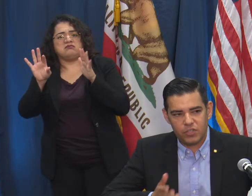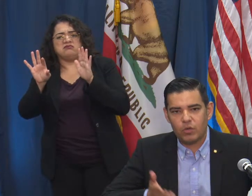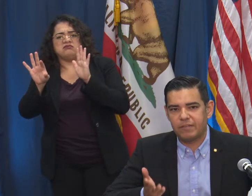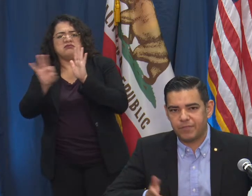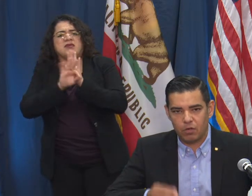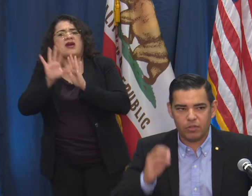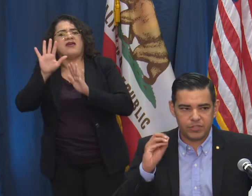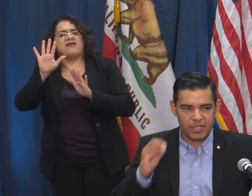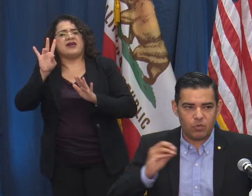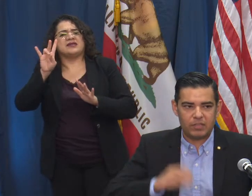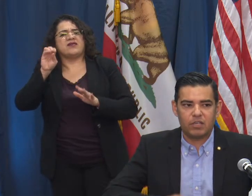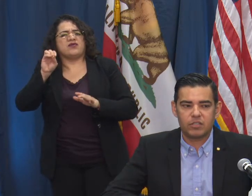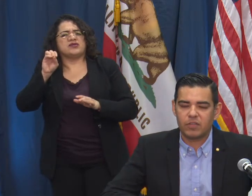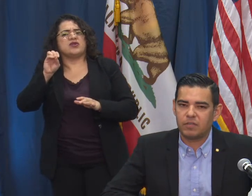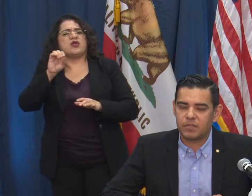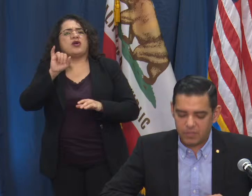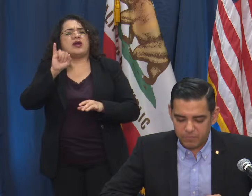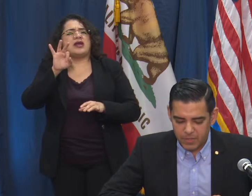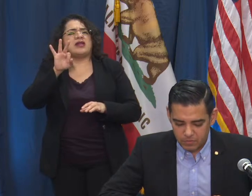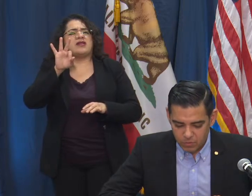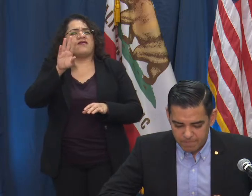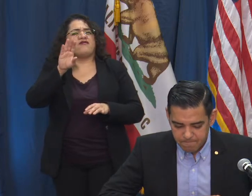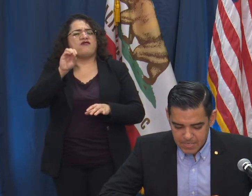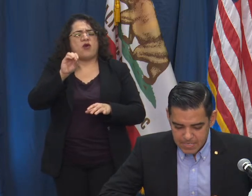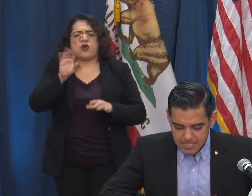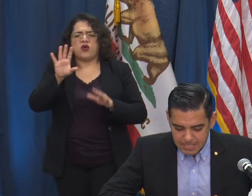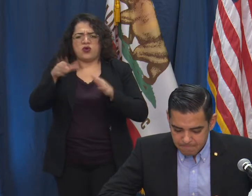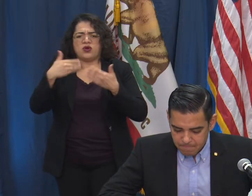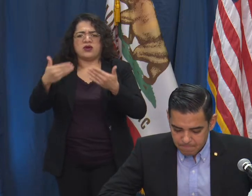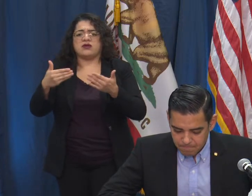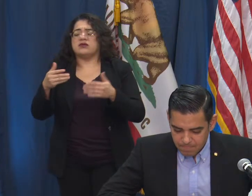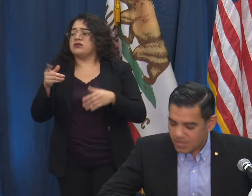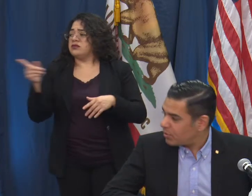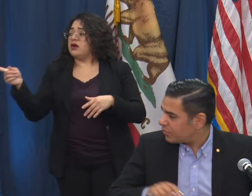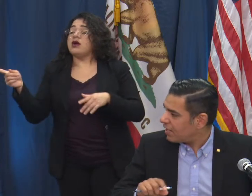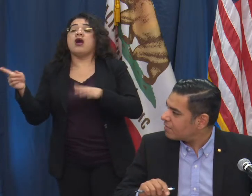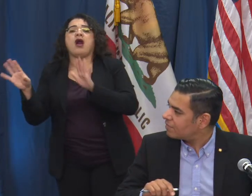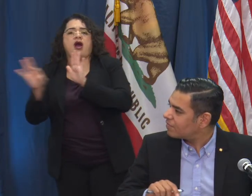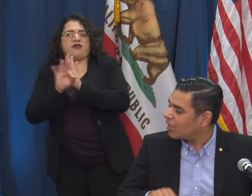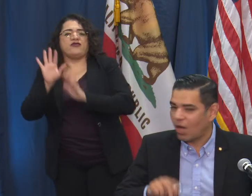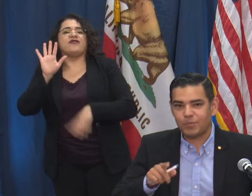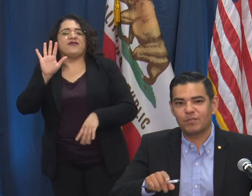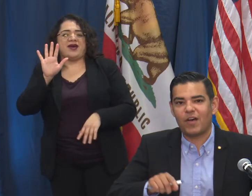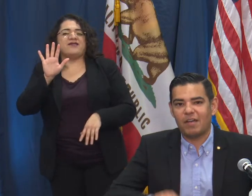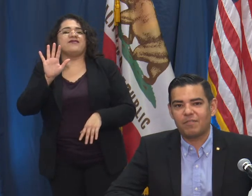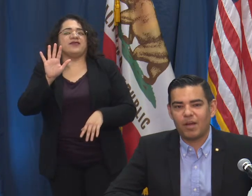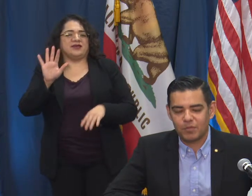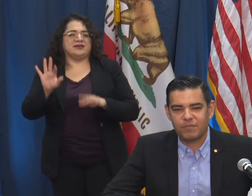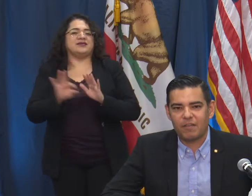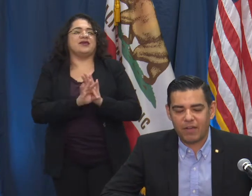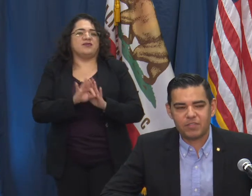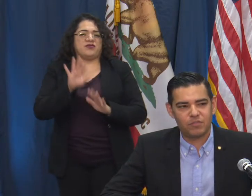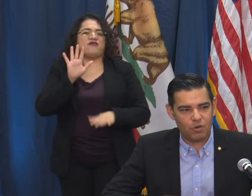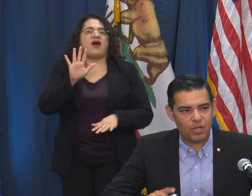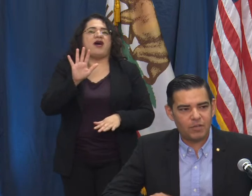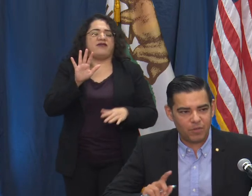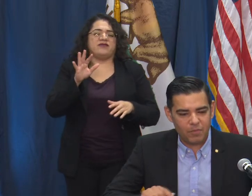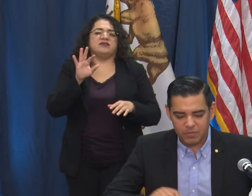and it take you right there to the to the information. Dial option five 570-INFO (4636) option 5.